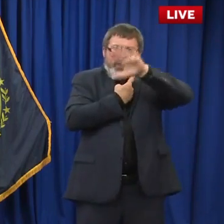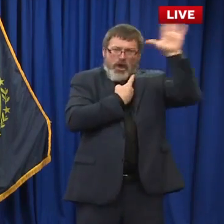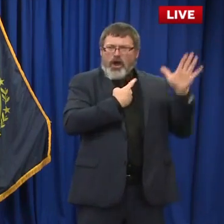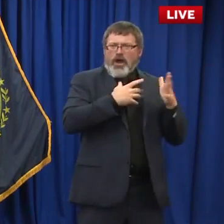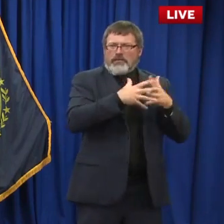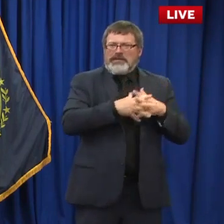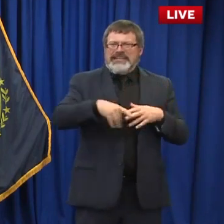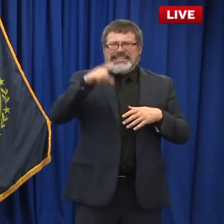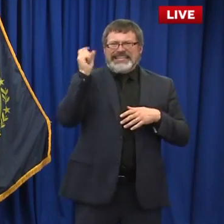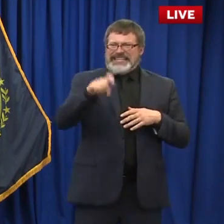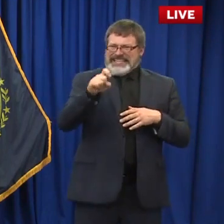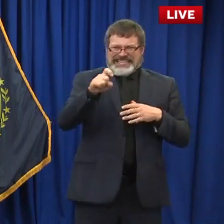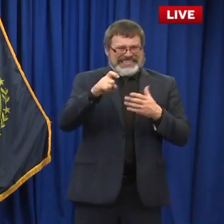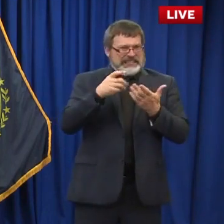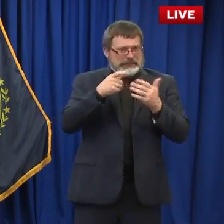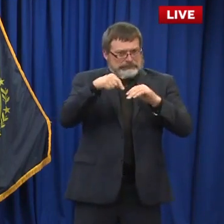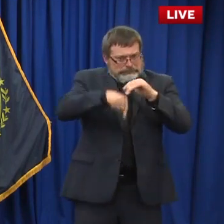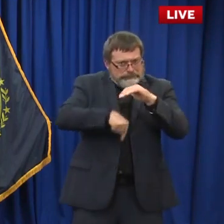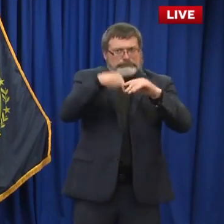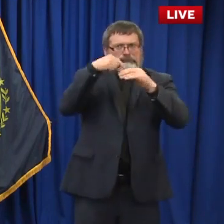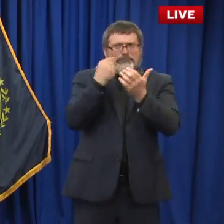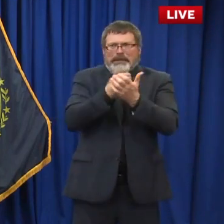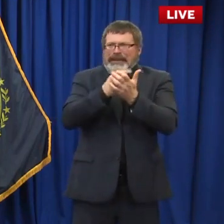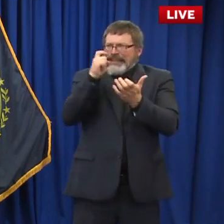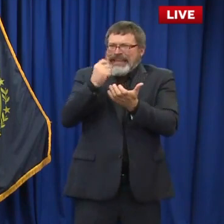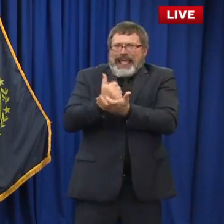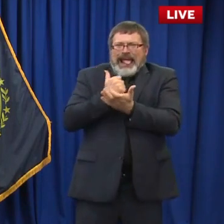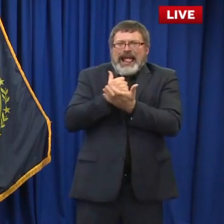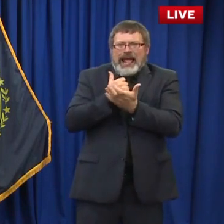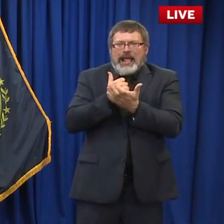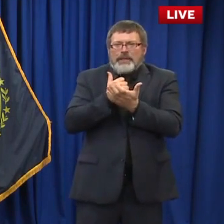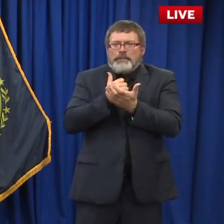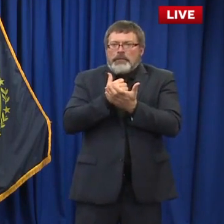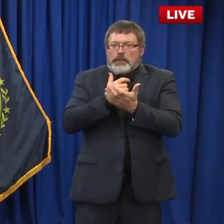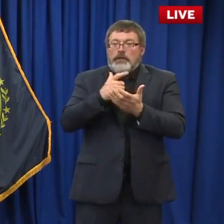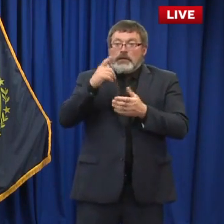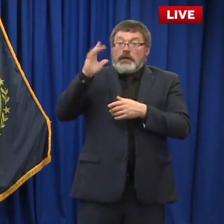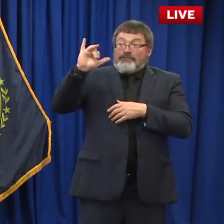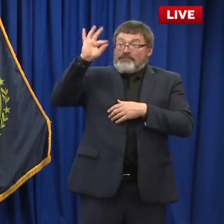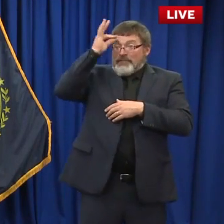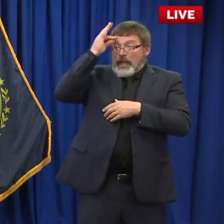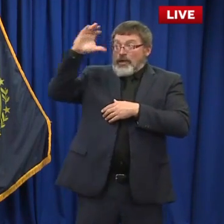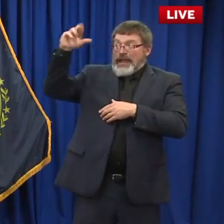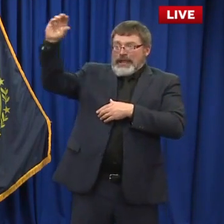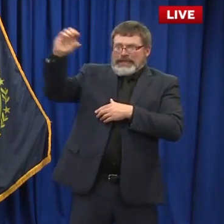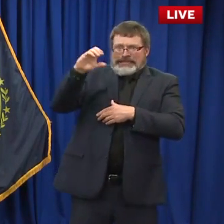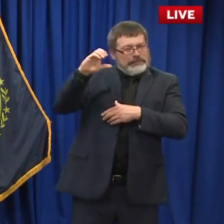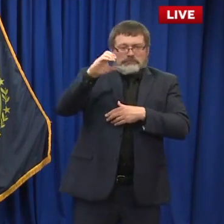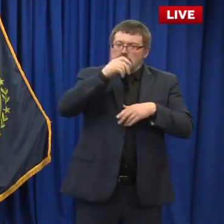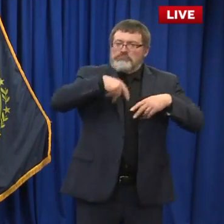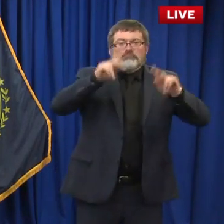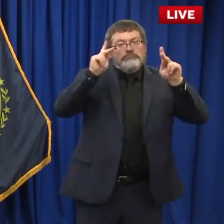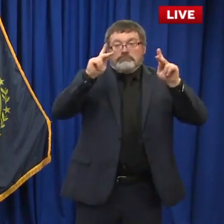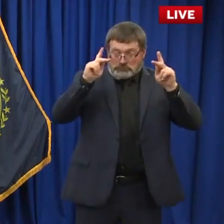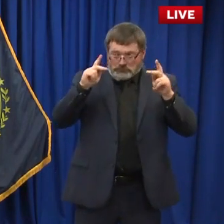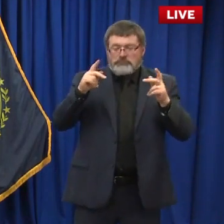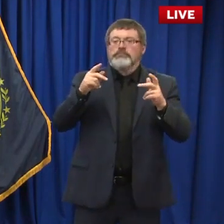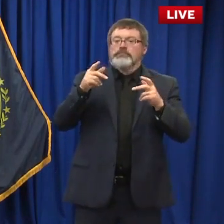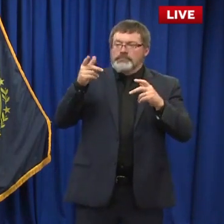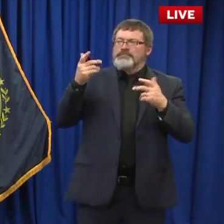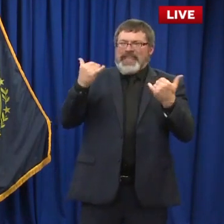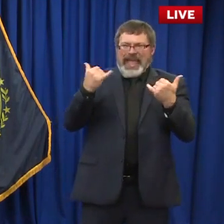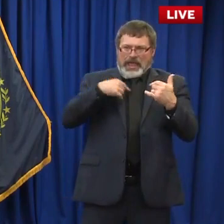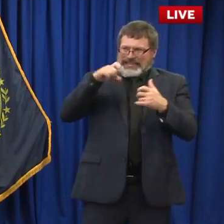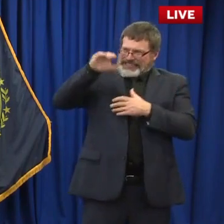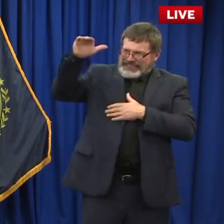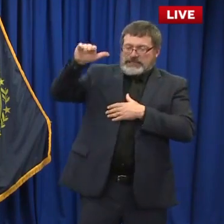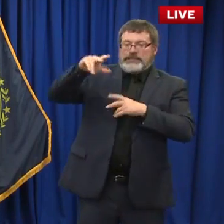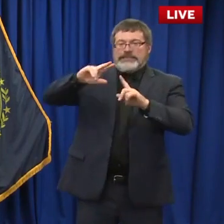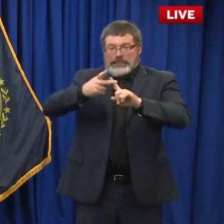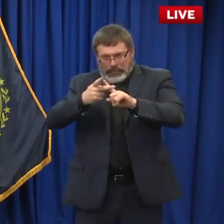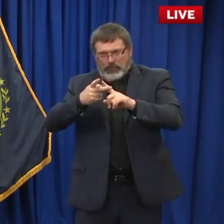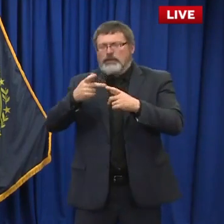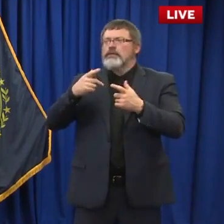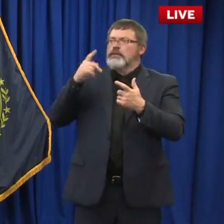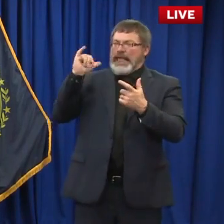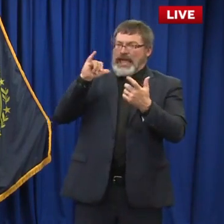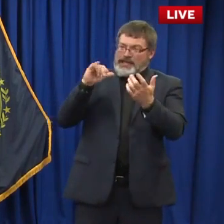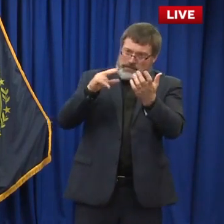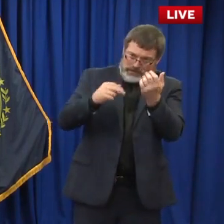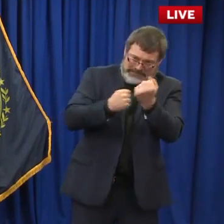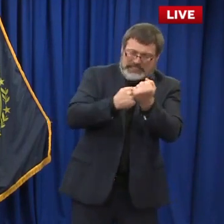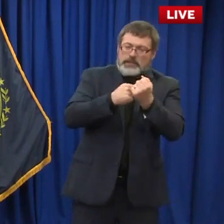ALL THE FLEXIBILITY IN THE WORLD TO SPEND THOSE DOLLARS AS THEY SEE FIT AND ONE OF THOSE REQUESTS WAS TO MAKE SURE THAT STATES COULD USE THOSE FUNDS TO BACKFILL LOST STATE REVENUES,